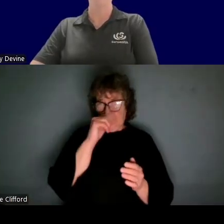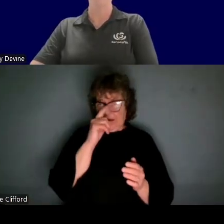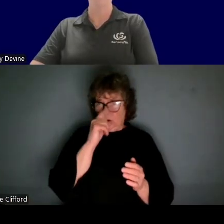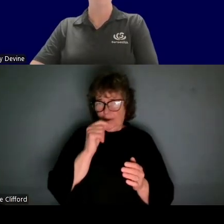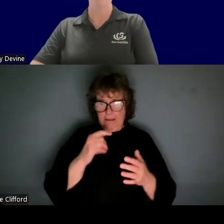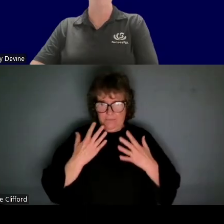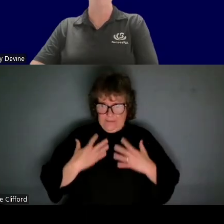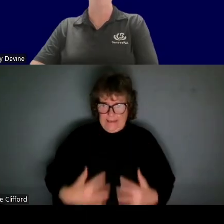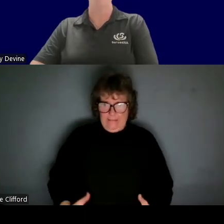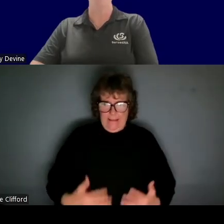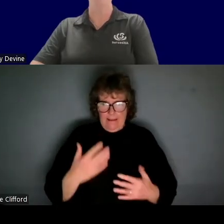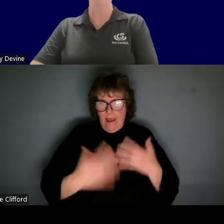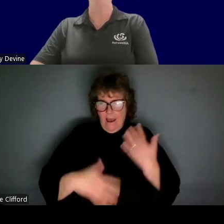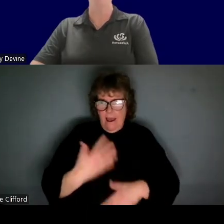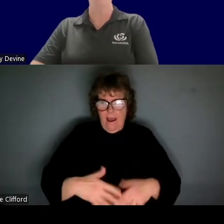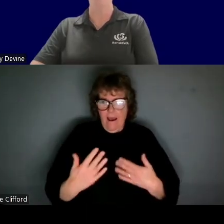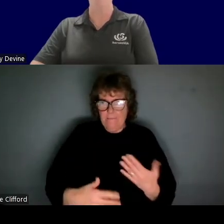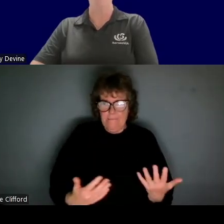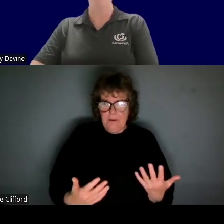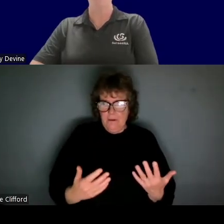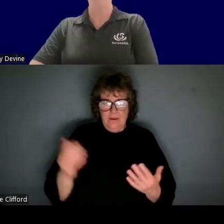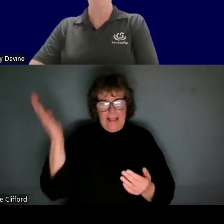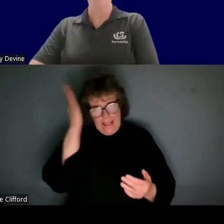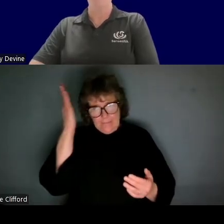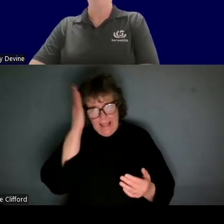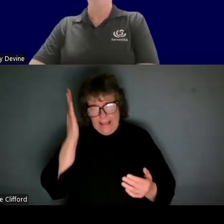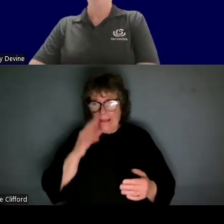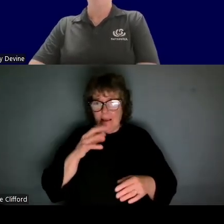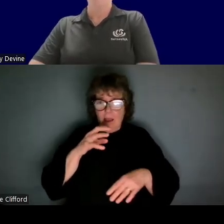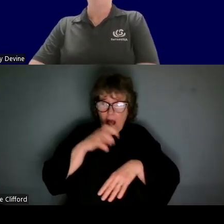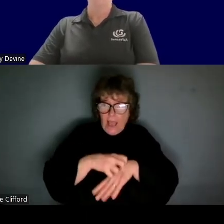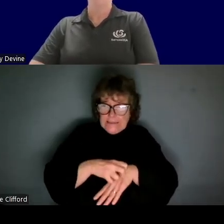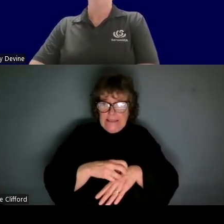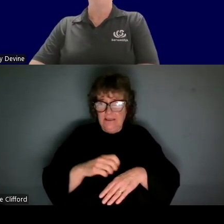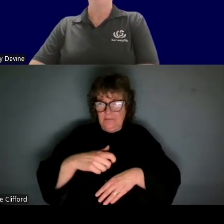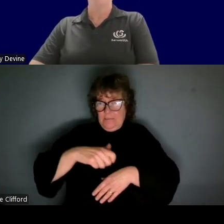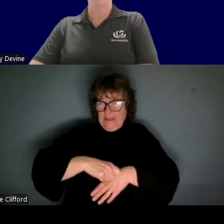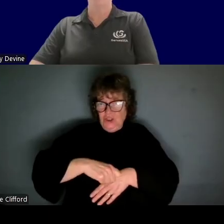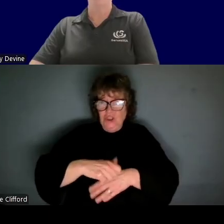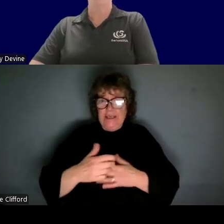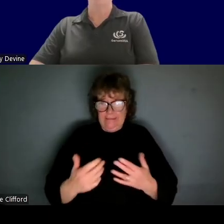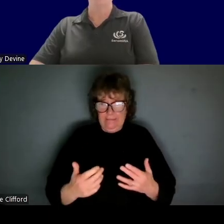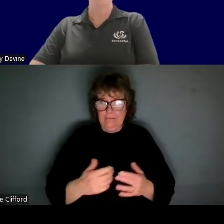to self. So head banging, biting, pinching self. This could be meeting a sensory need,